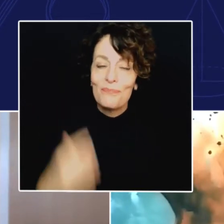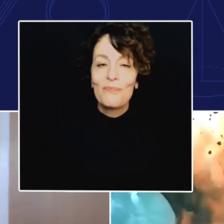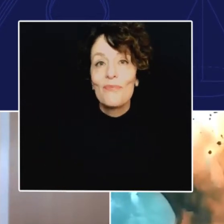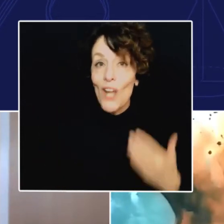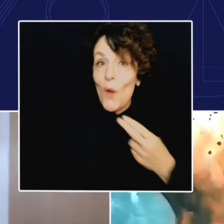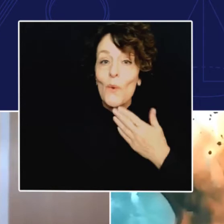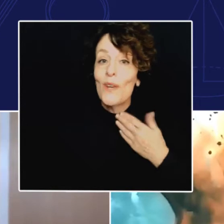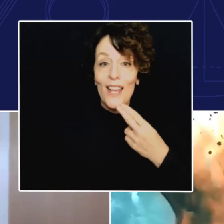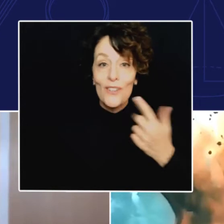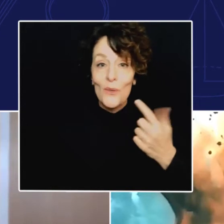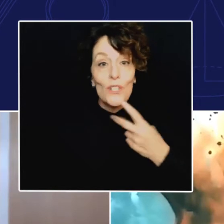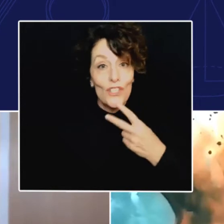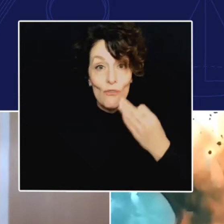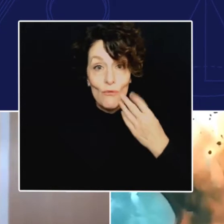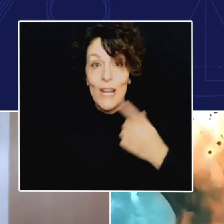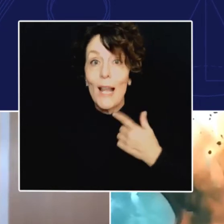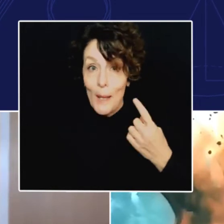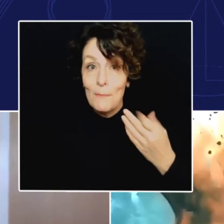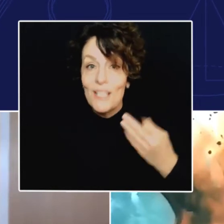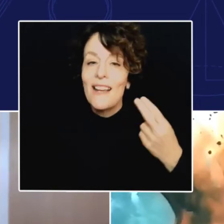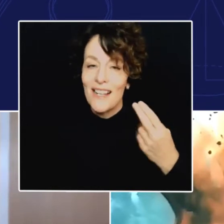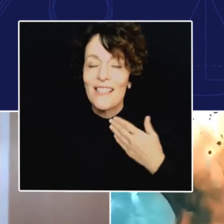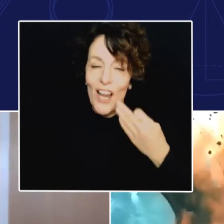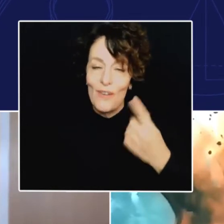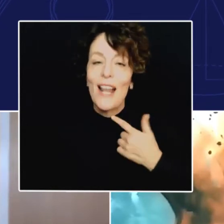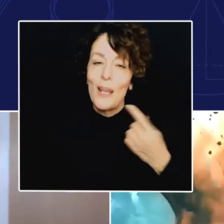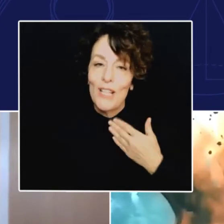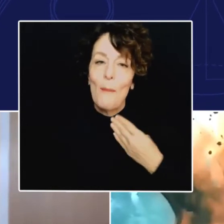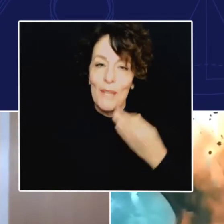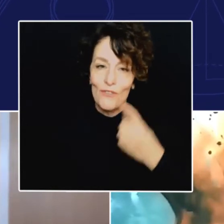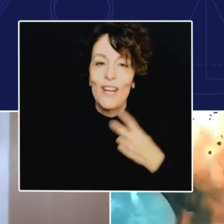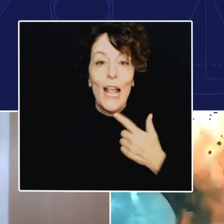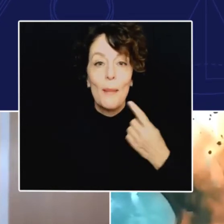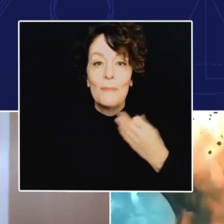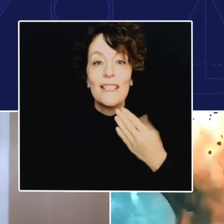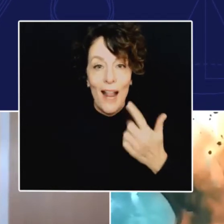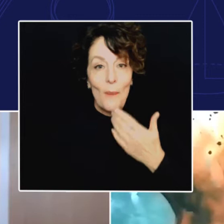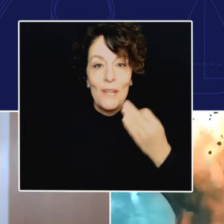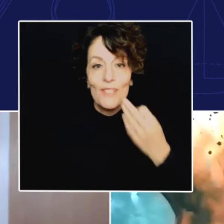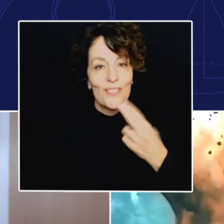[DR. HORTON:] Okay, cool! So, do you read lips? 'Cause I read lips; I've been reading lips-- [HENRY:] Yeah. [DR. HORTON:] --since elementary school. Okay.